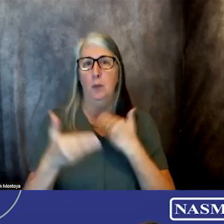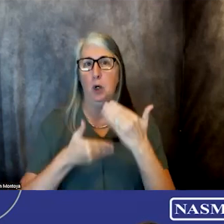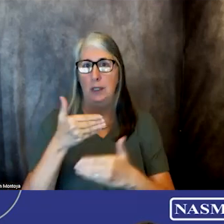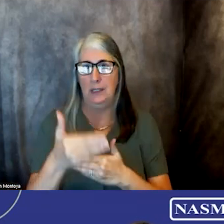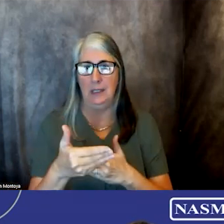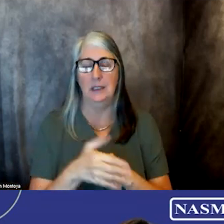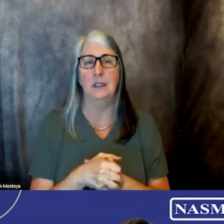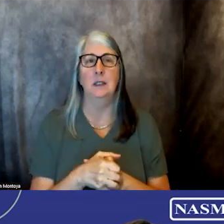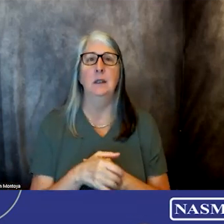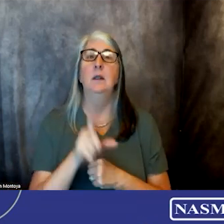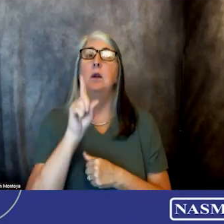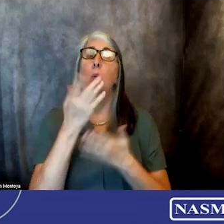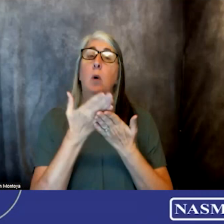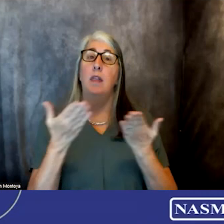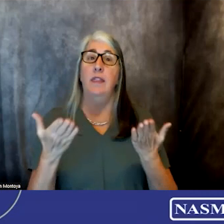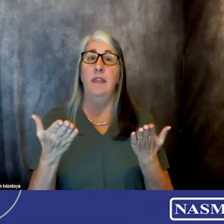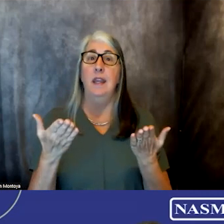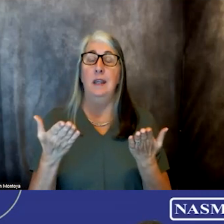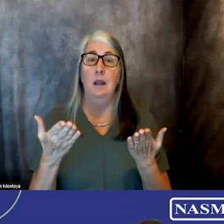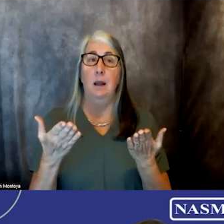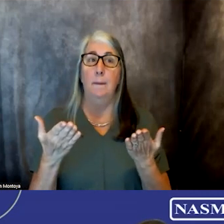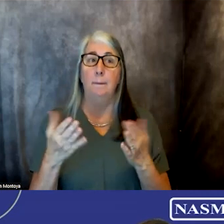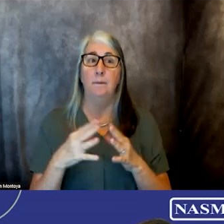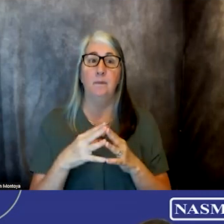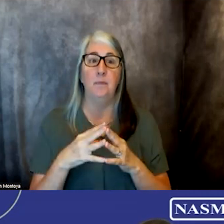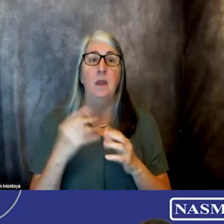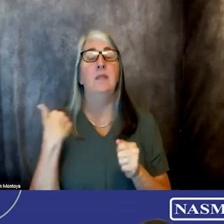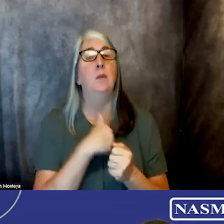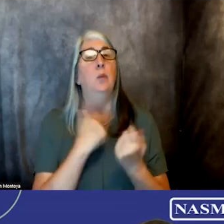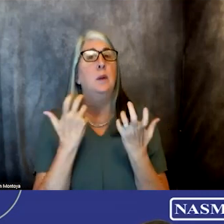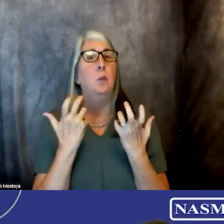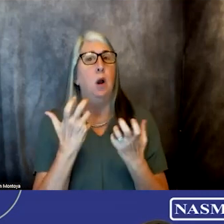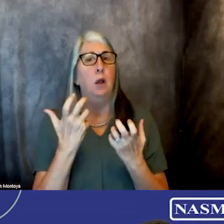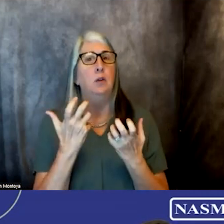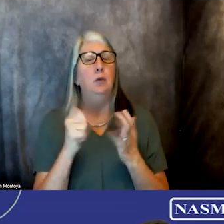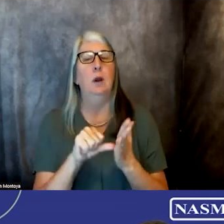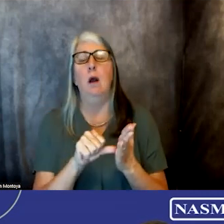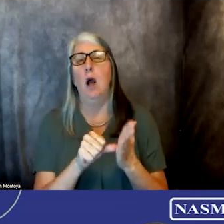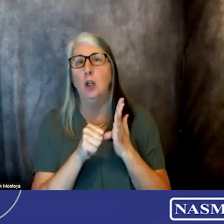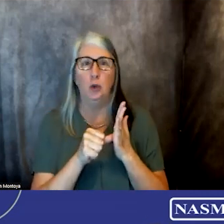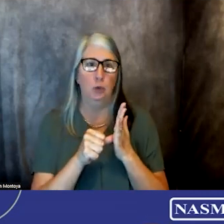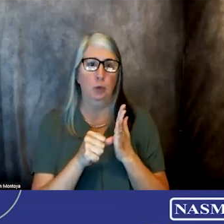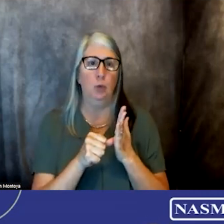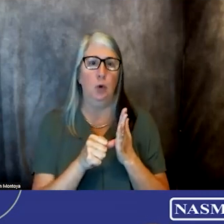ONE OF THE THINGS THAT WE WANTED TO UNDERSCORE TO THE JOB SEEKER